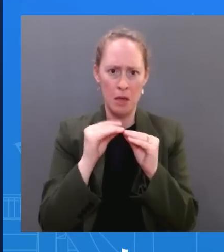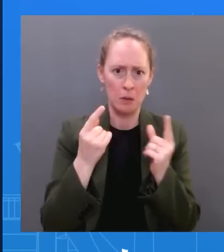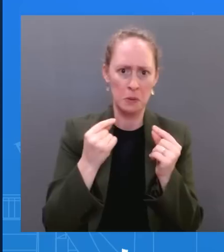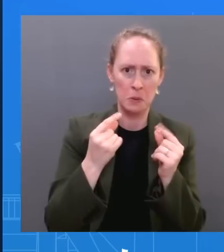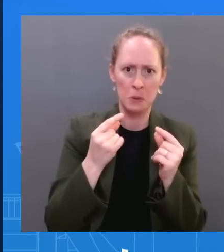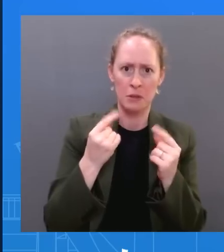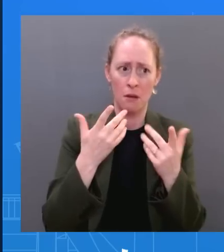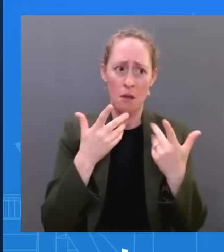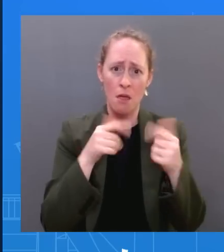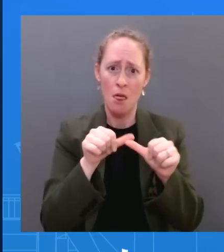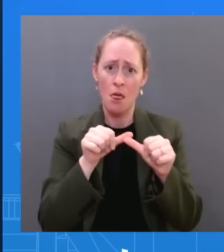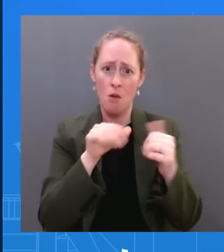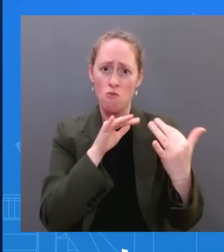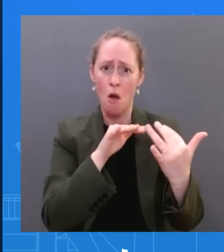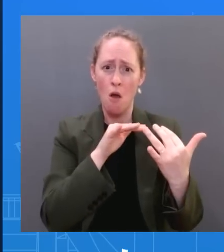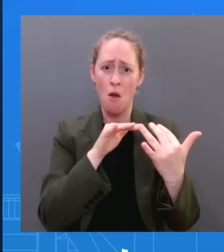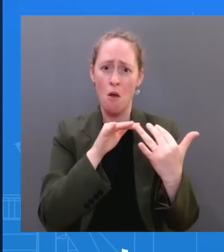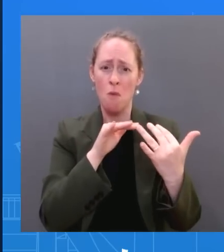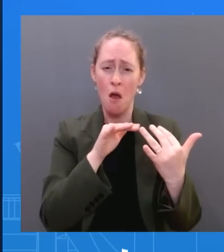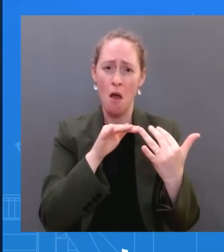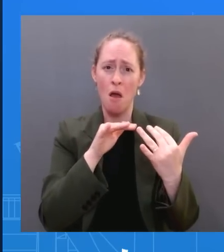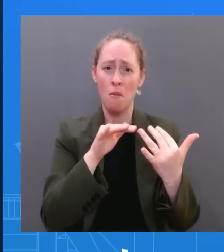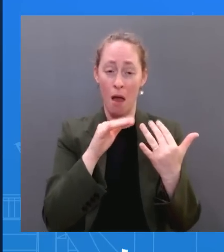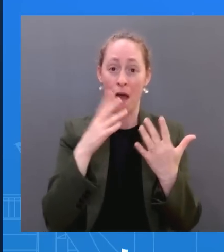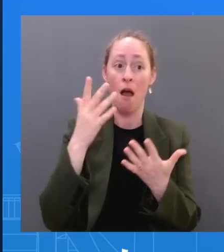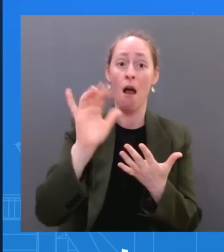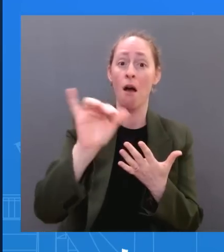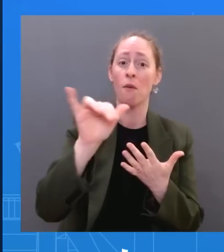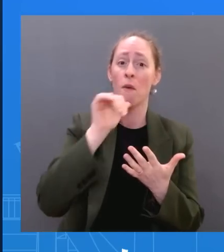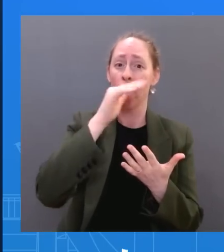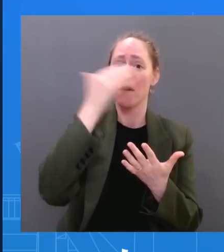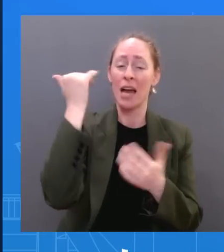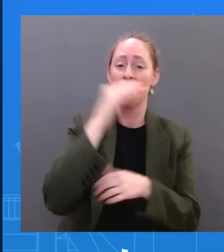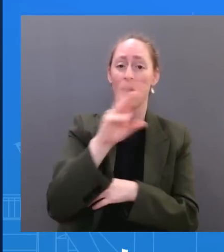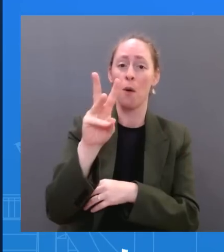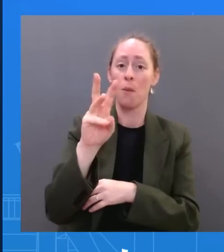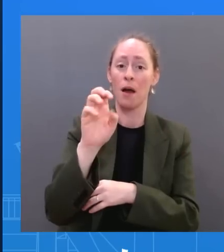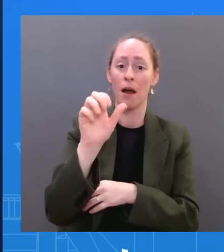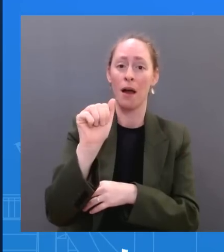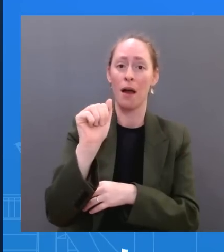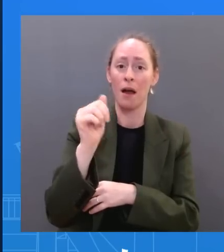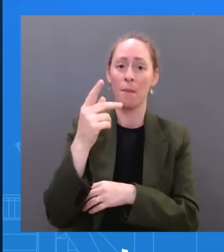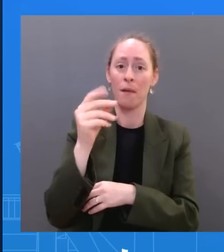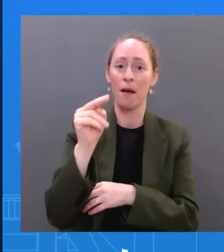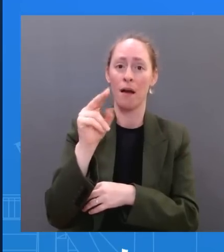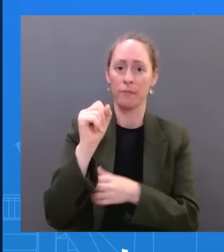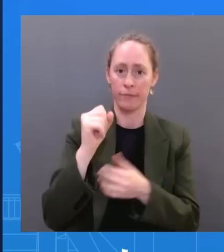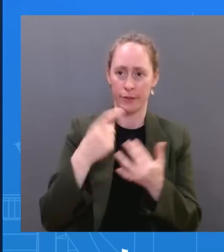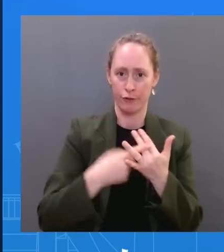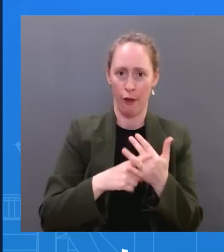And I'll just give you one example before I leave, which is an example that I think is pretty newsworthy and noteworthy,